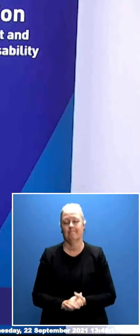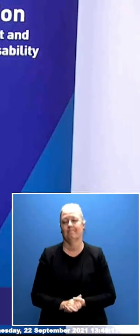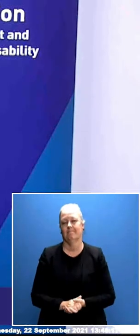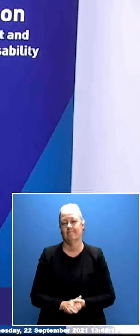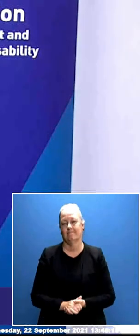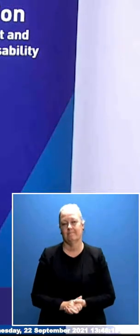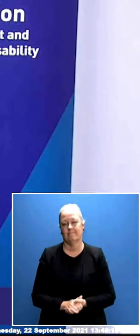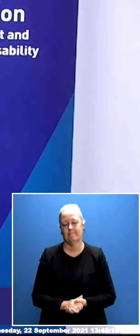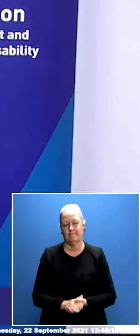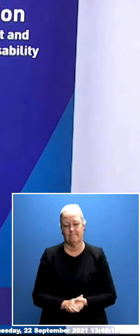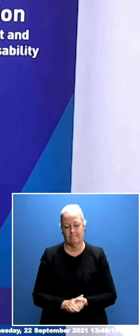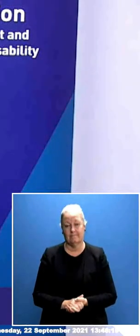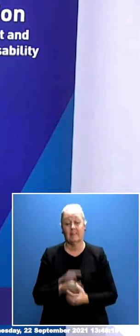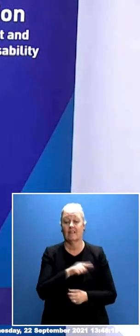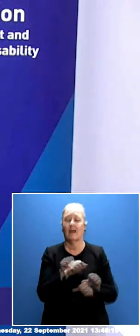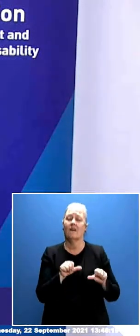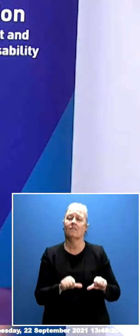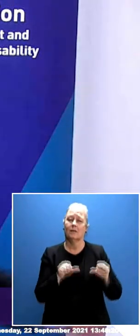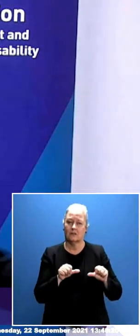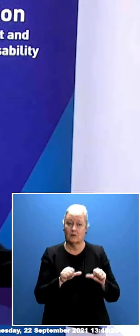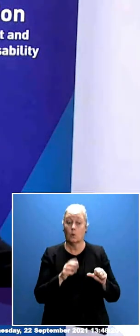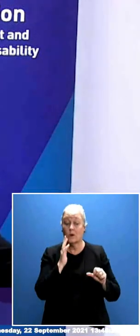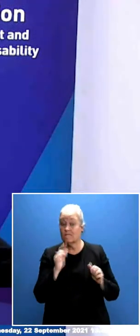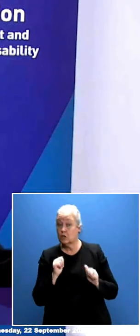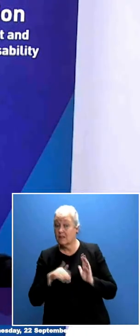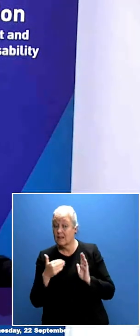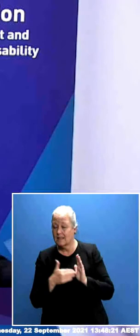I will read the affirmation. At the end please say yes or I do.